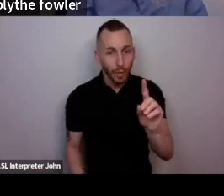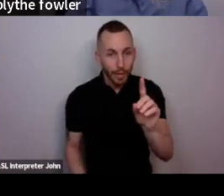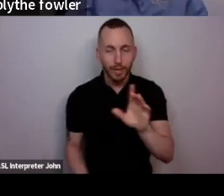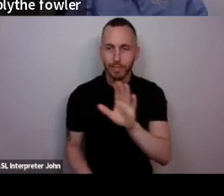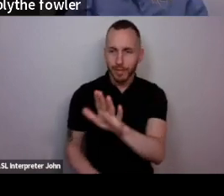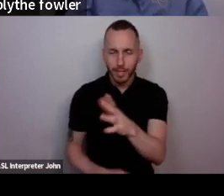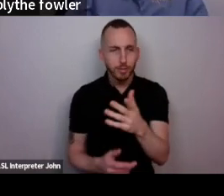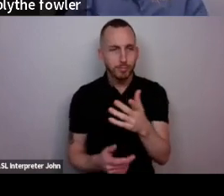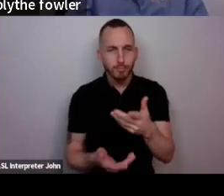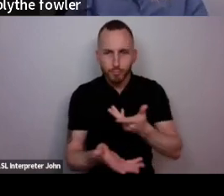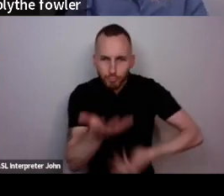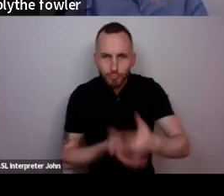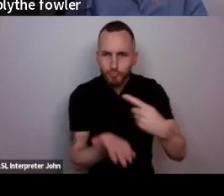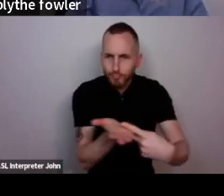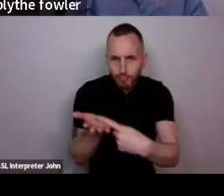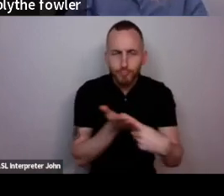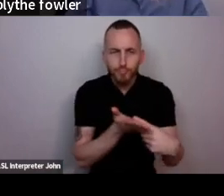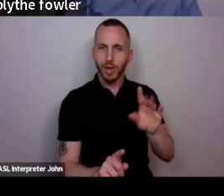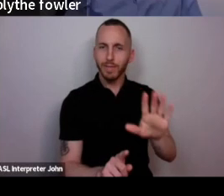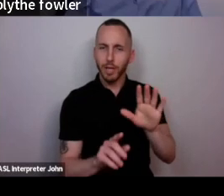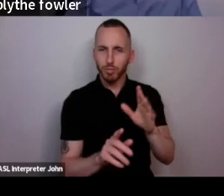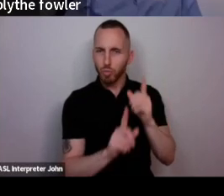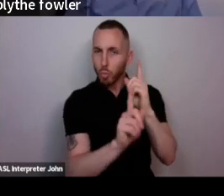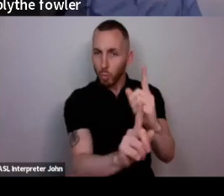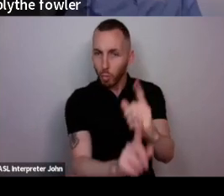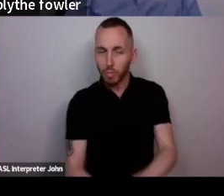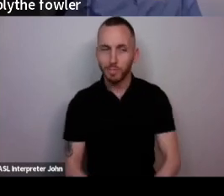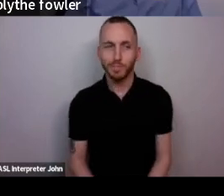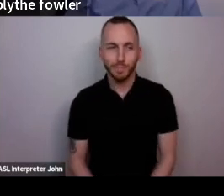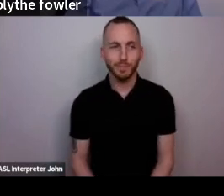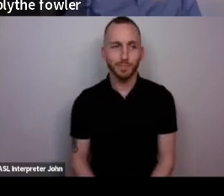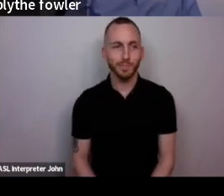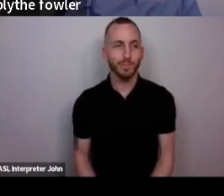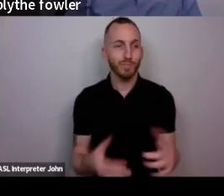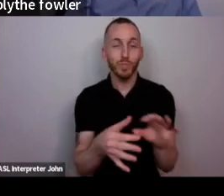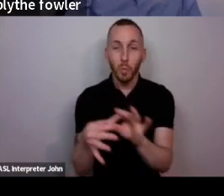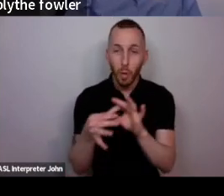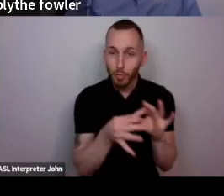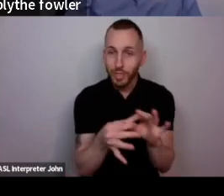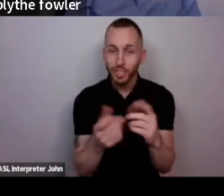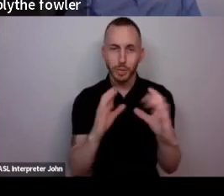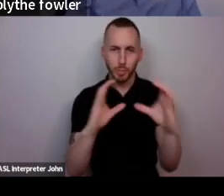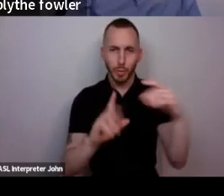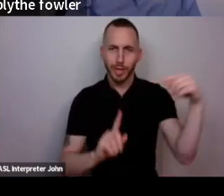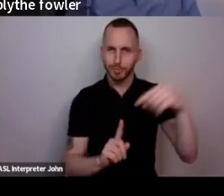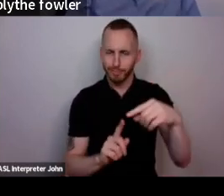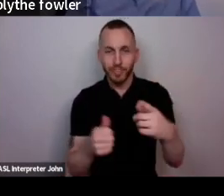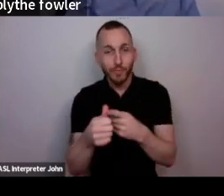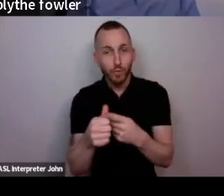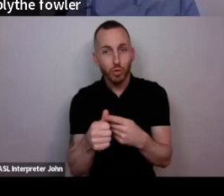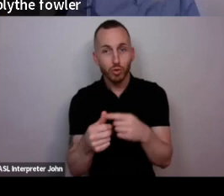with the VOAD movement. Cooperation and communication are the first steps in building